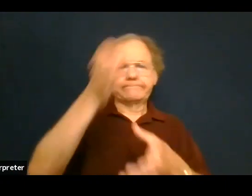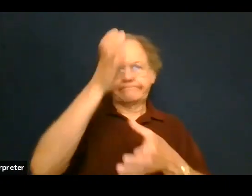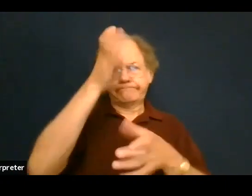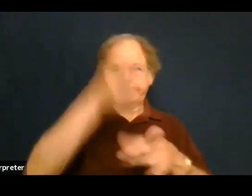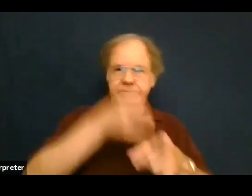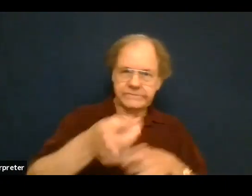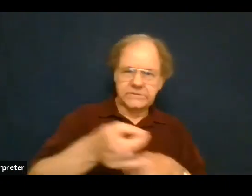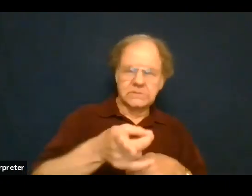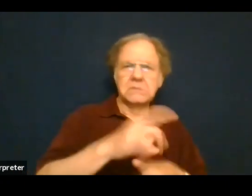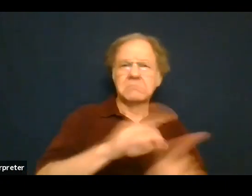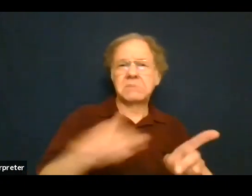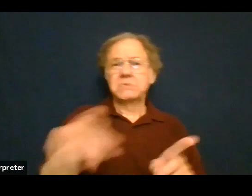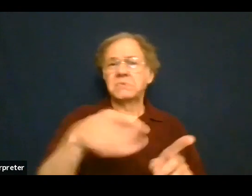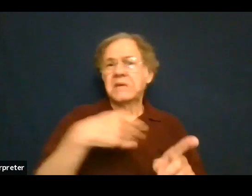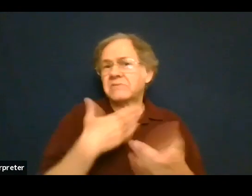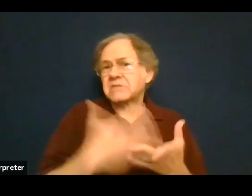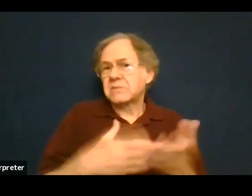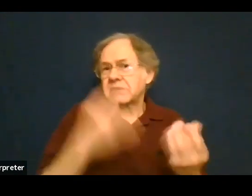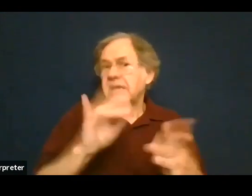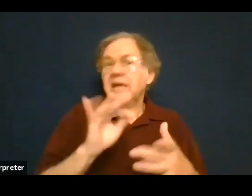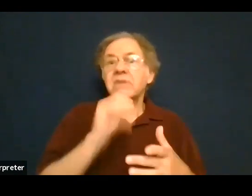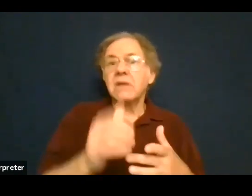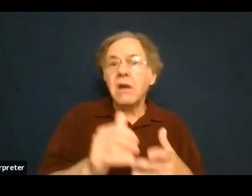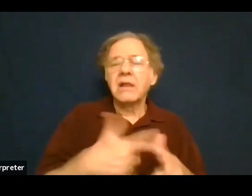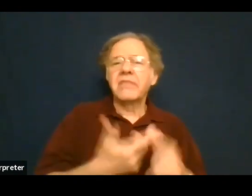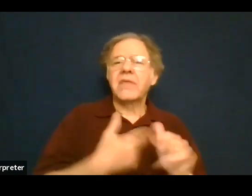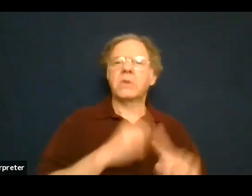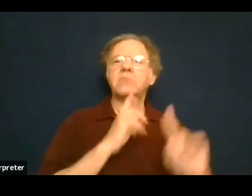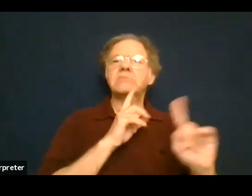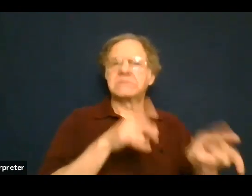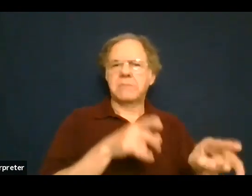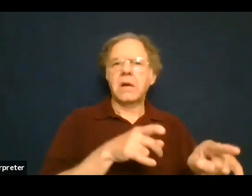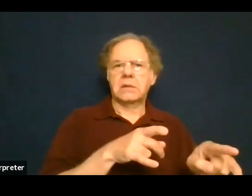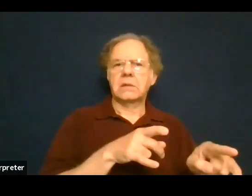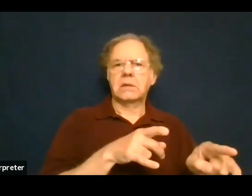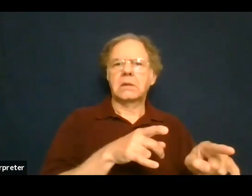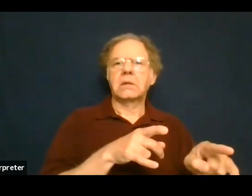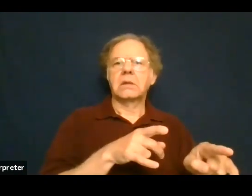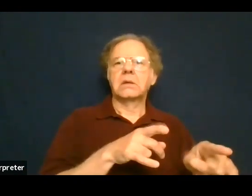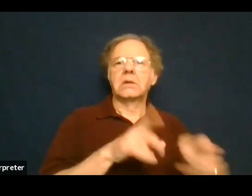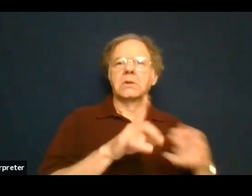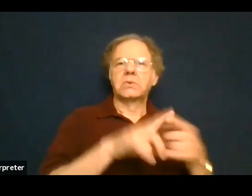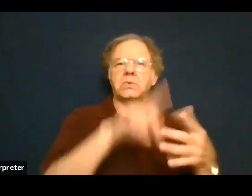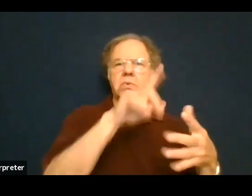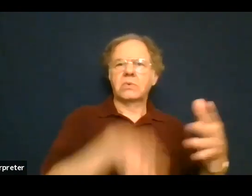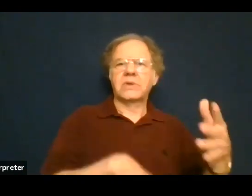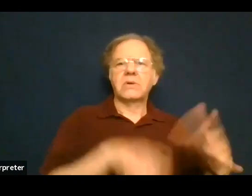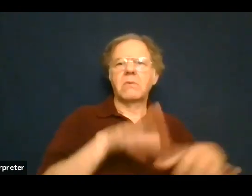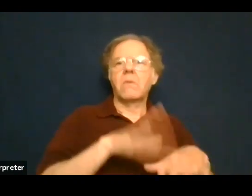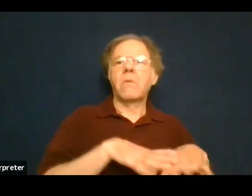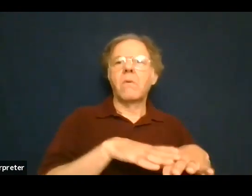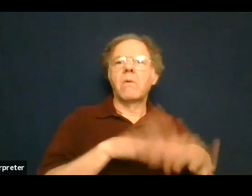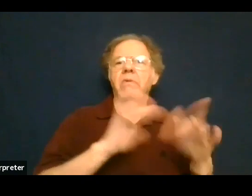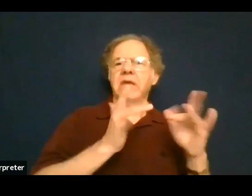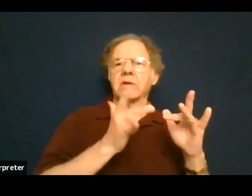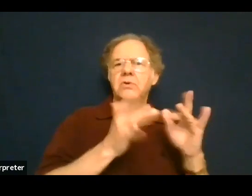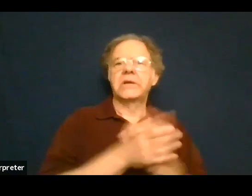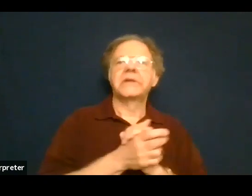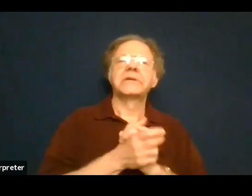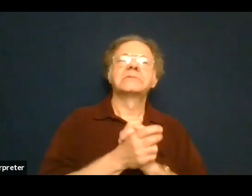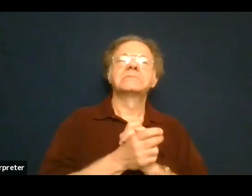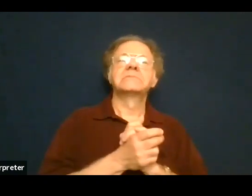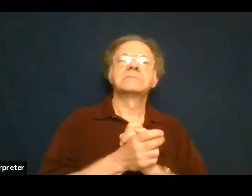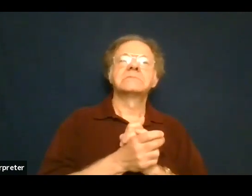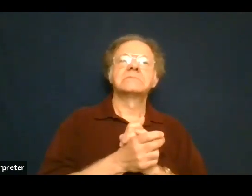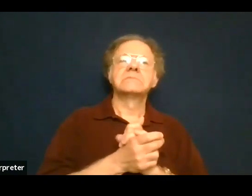Otherwise, we'll just respond to these questions online.